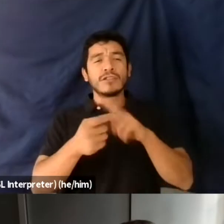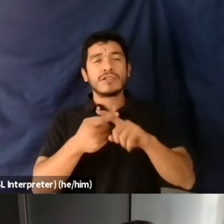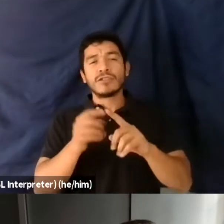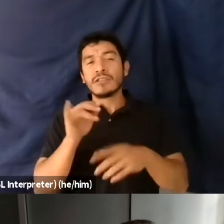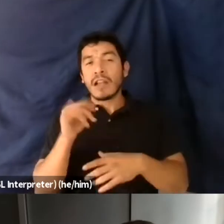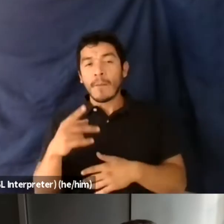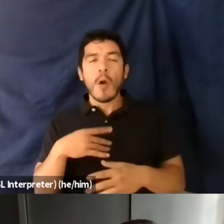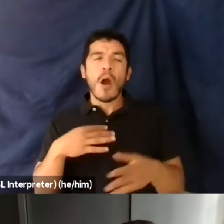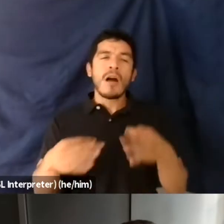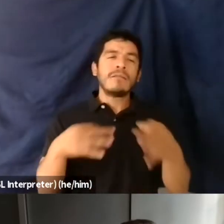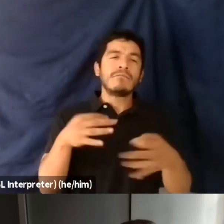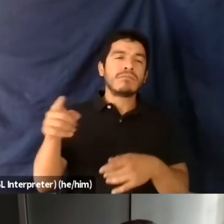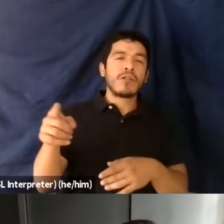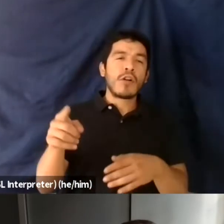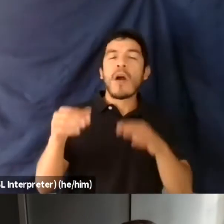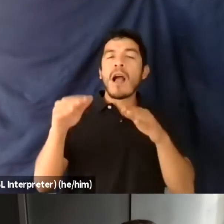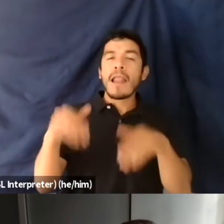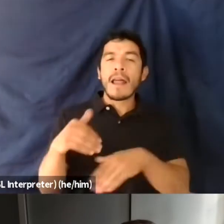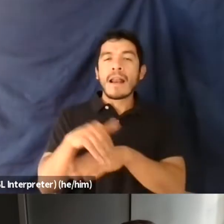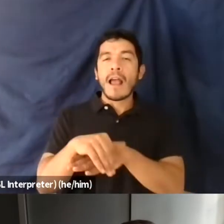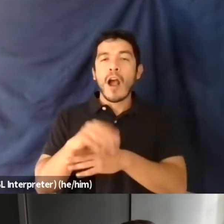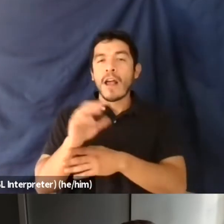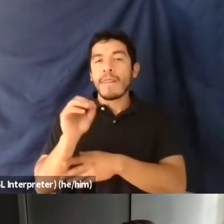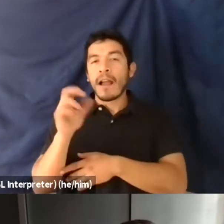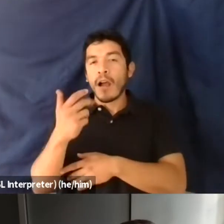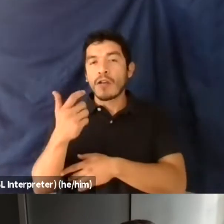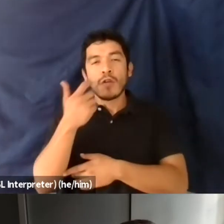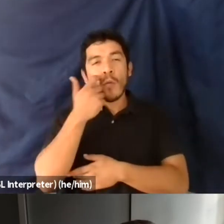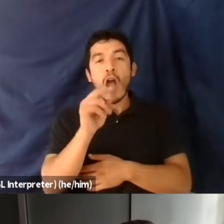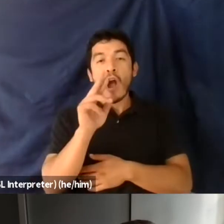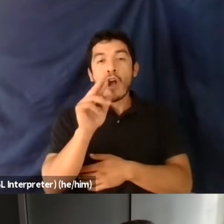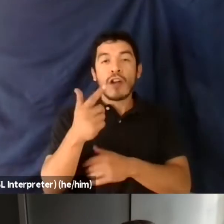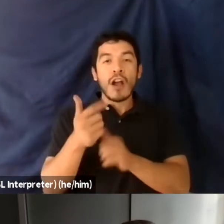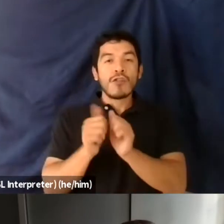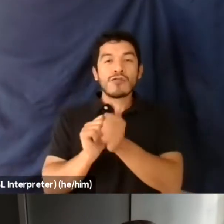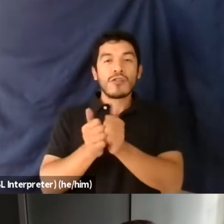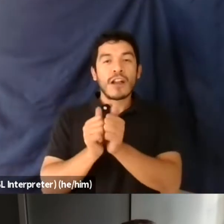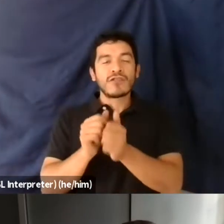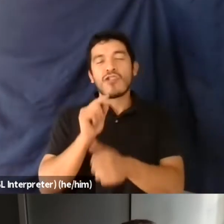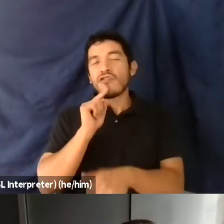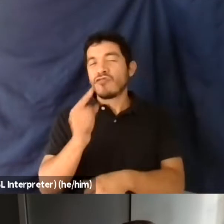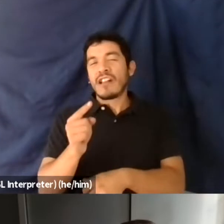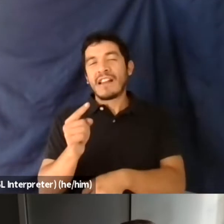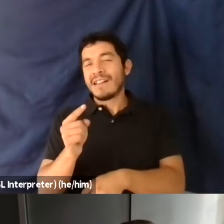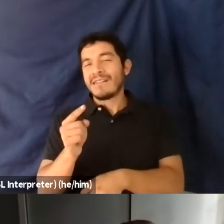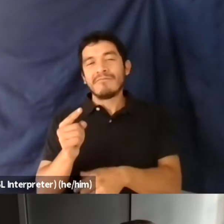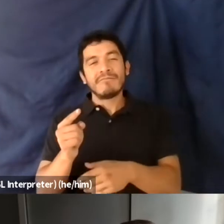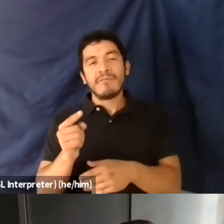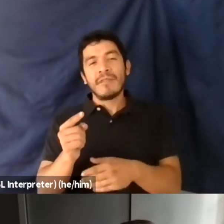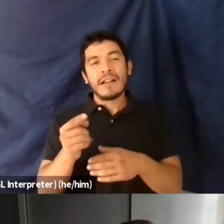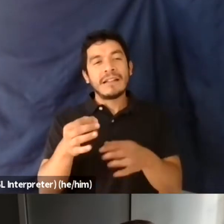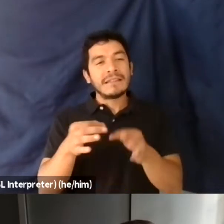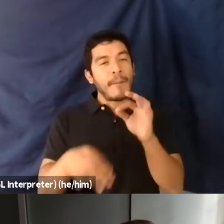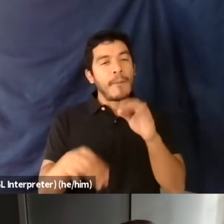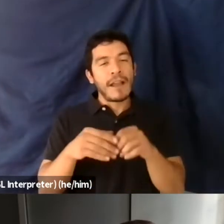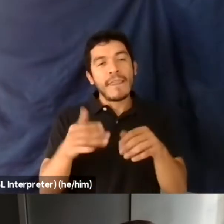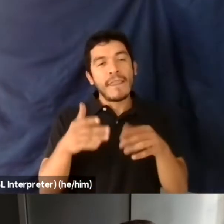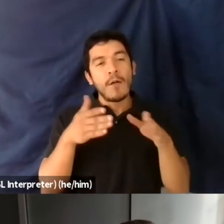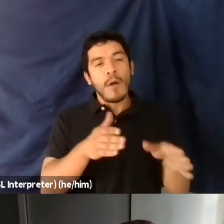watching Drag Race, like that's really, when it feels it was just organic in that way. And I think that like, we really try to impress